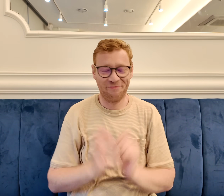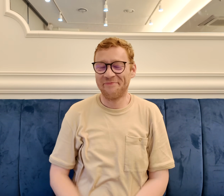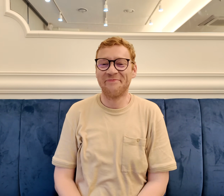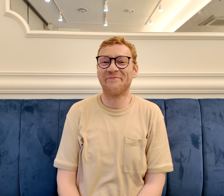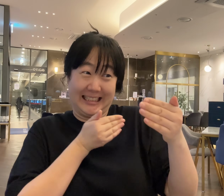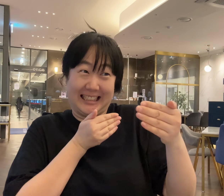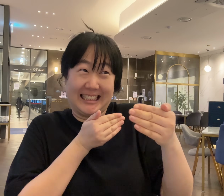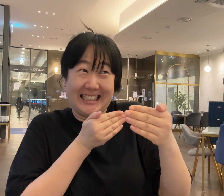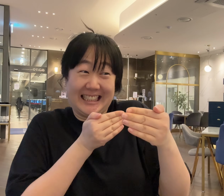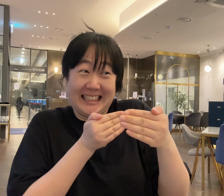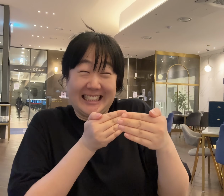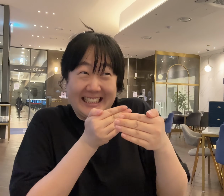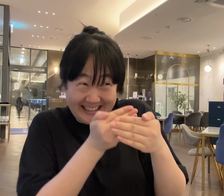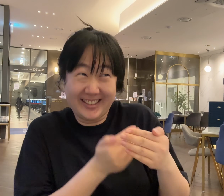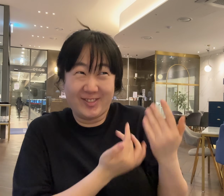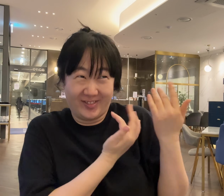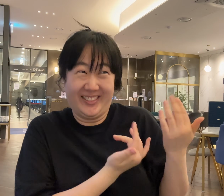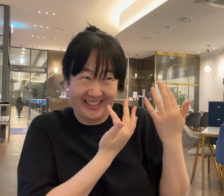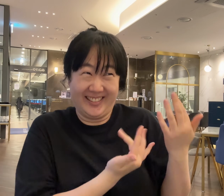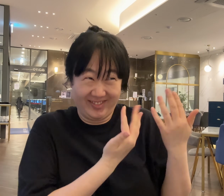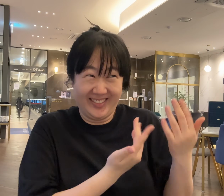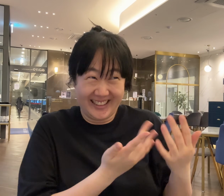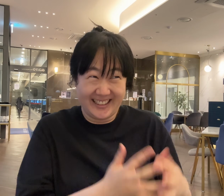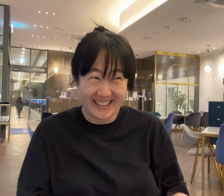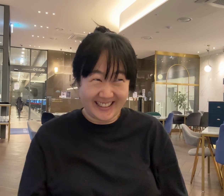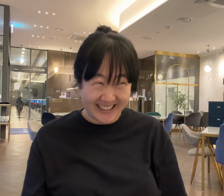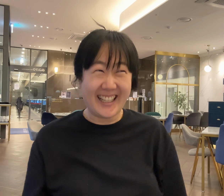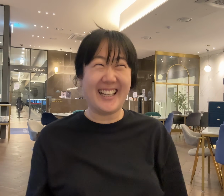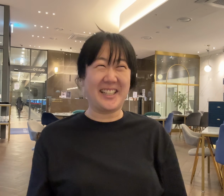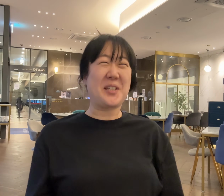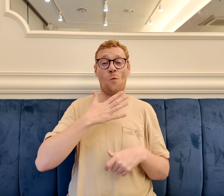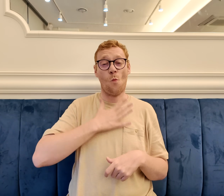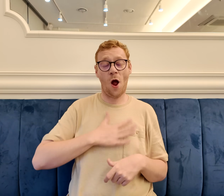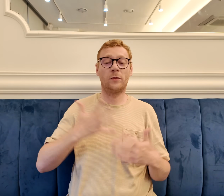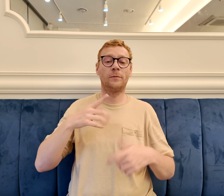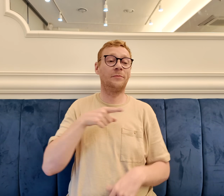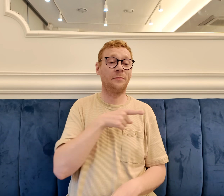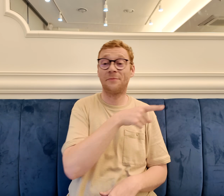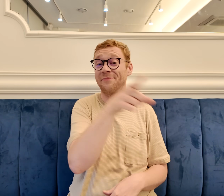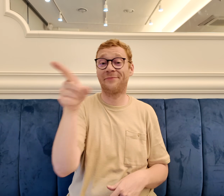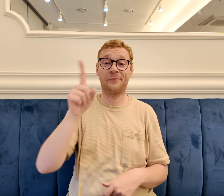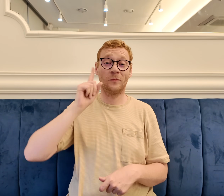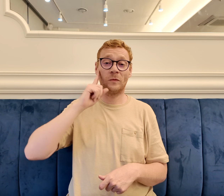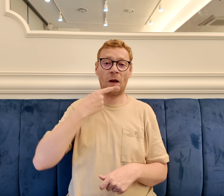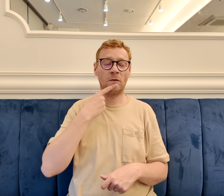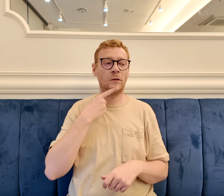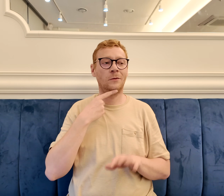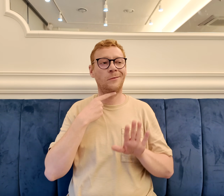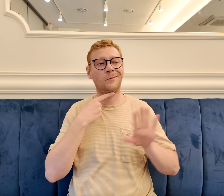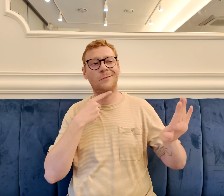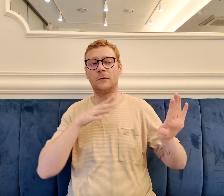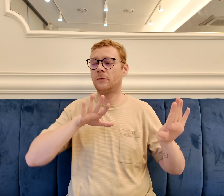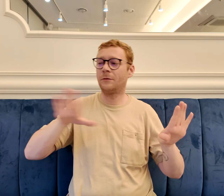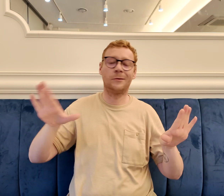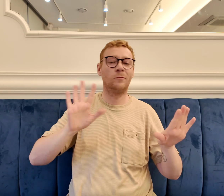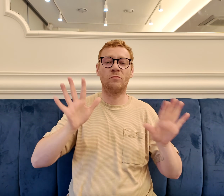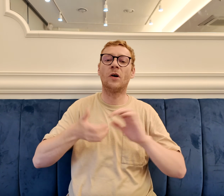I'll be waiting. Haha. I hope deaf people don't exclude or compete